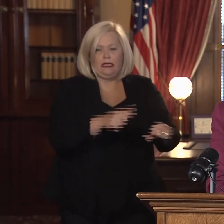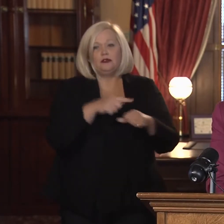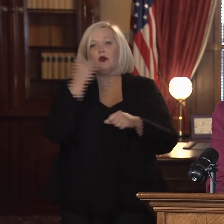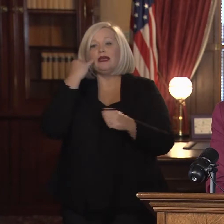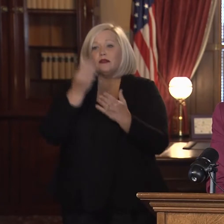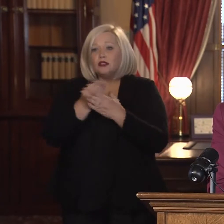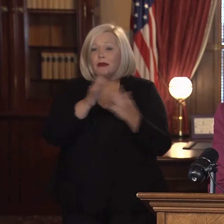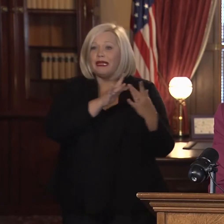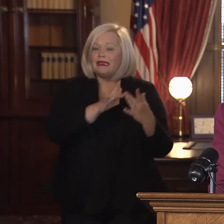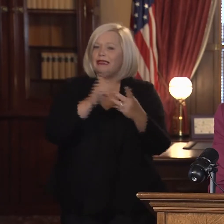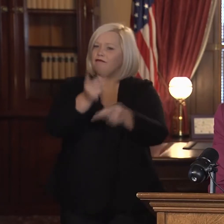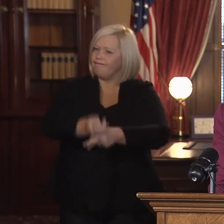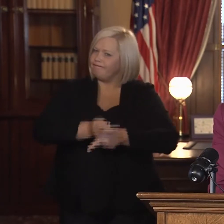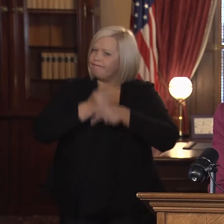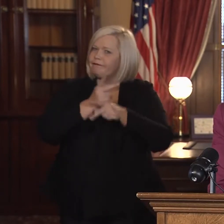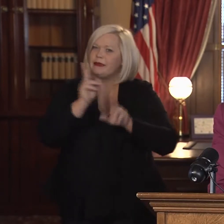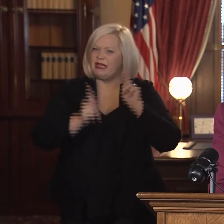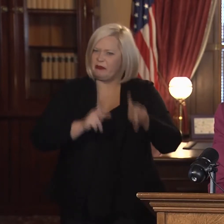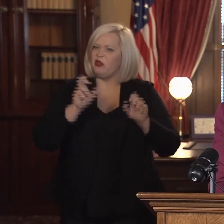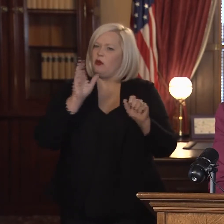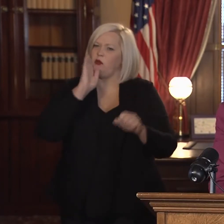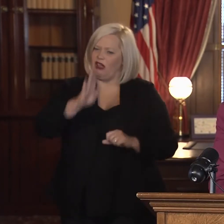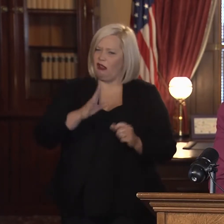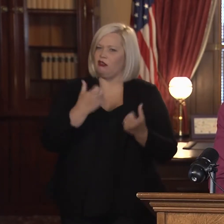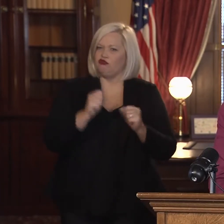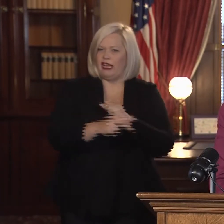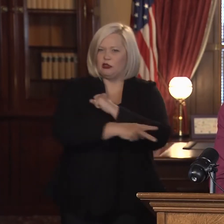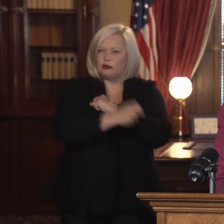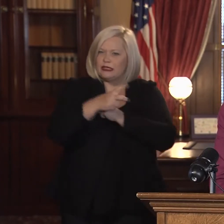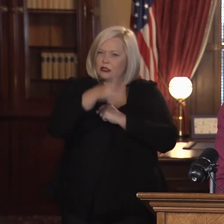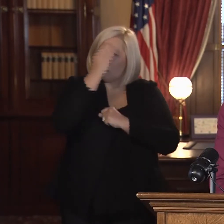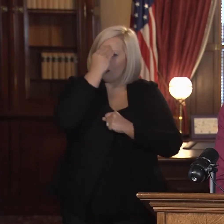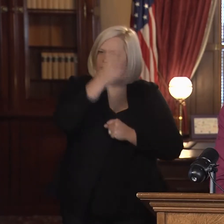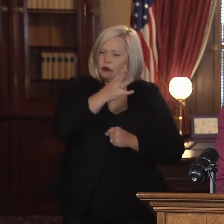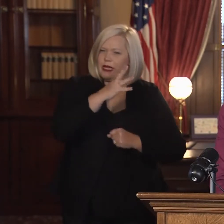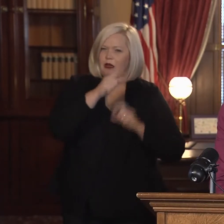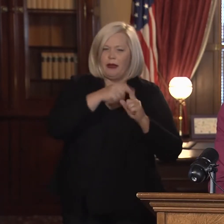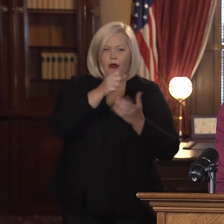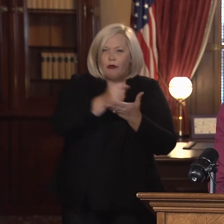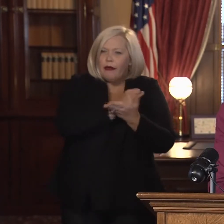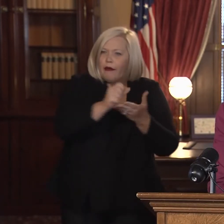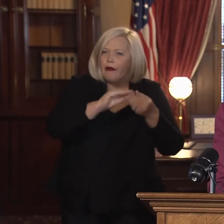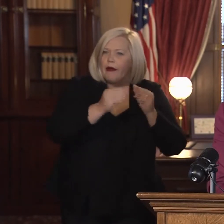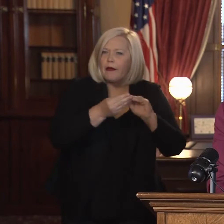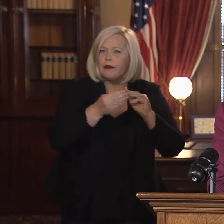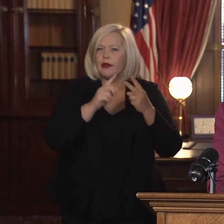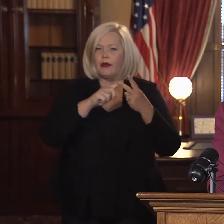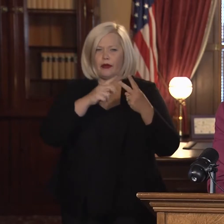THAT CAN OPEN THE DOOR TO SCAMS AND OTHER DECEPTIVE PRACTICES. SHOPPERS PLEASE BE ON THE LOOKOUT FOR SCAMMERS AND BAD